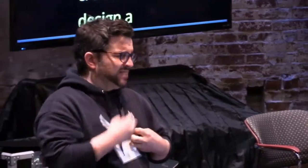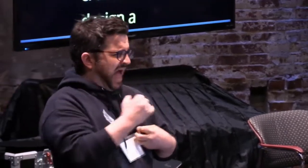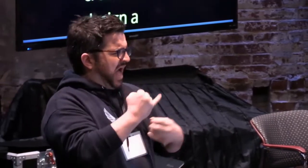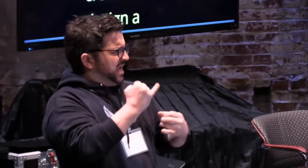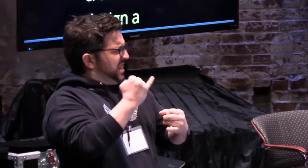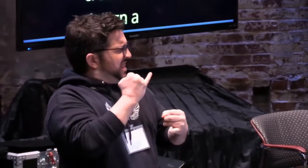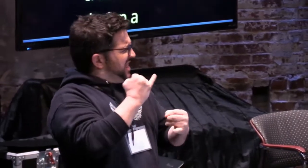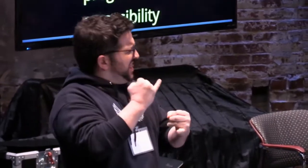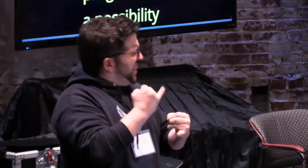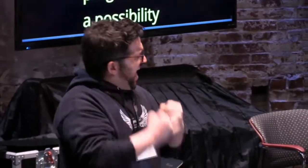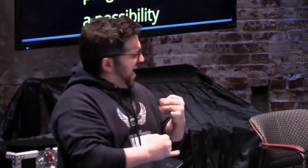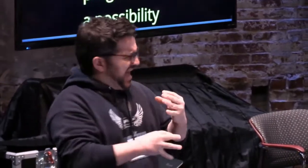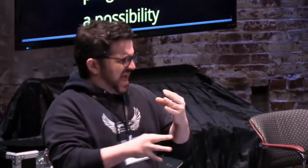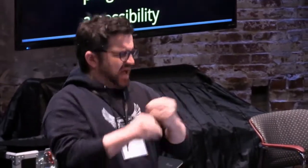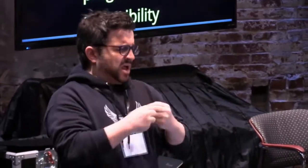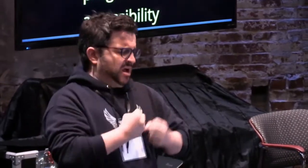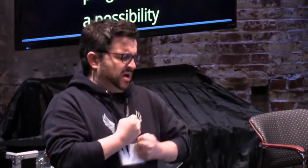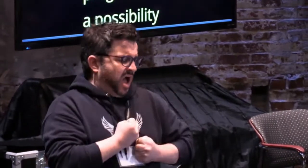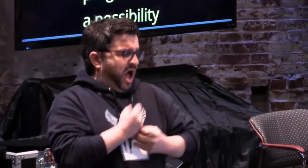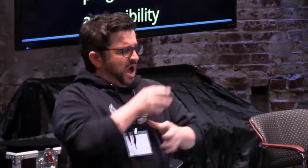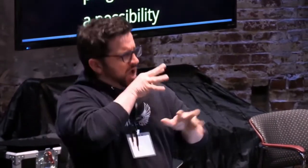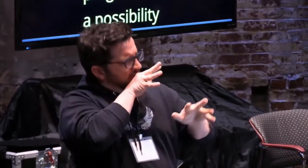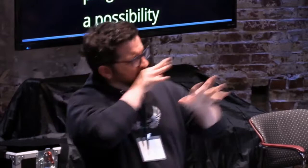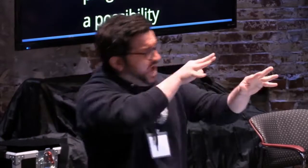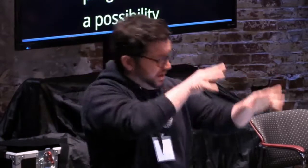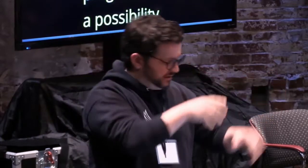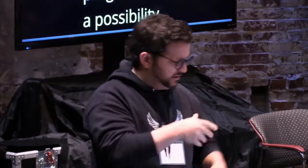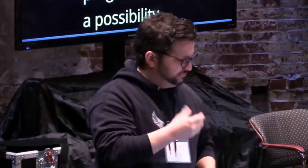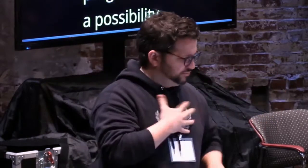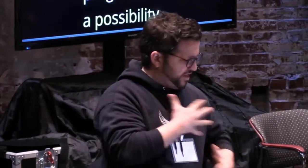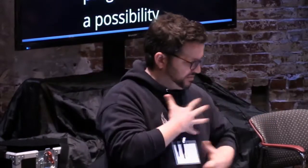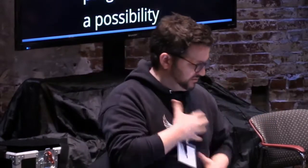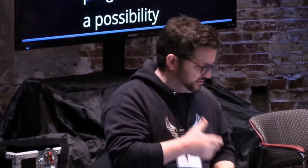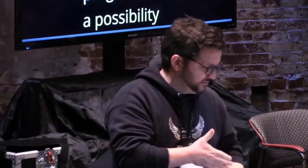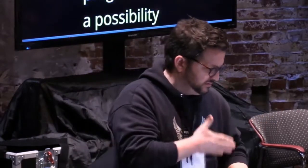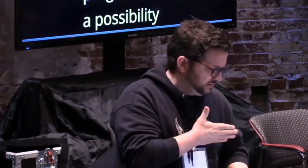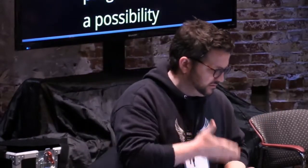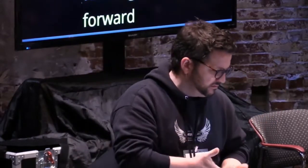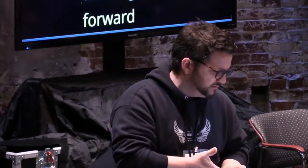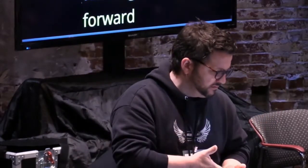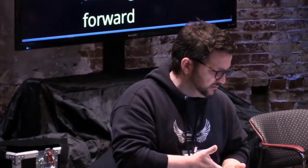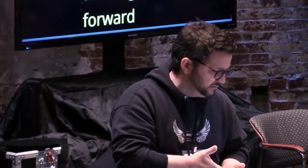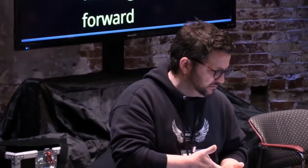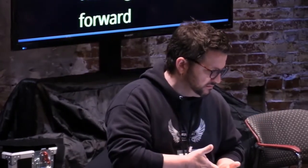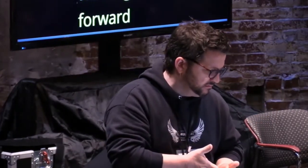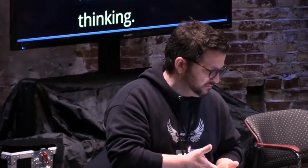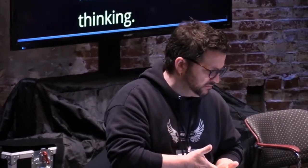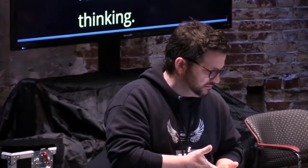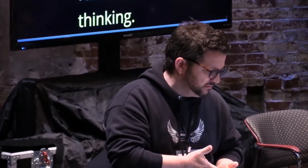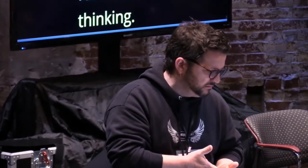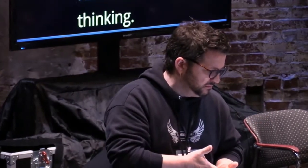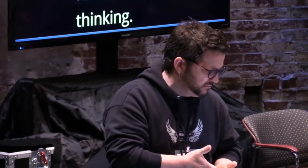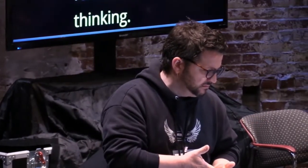They spoke about the breath from an exhausted lung that needs to be filled. The one more thing we try